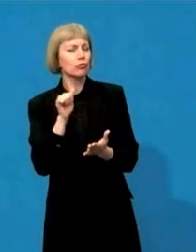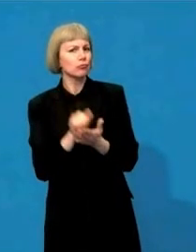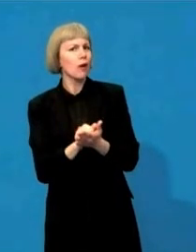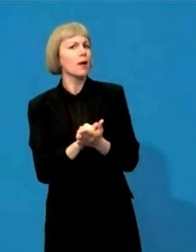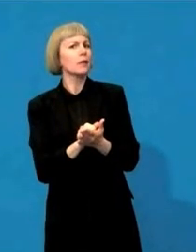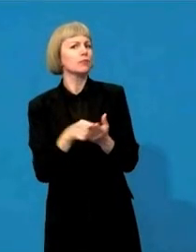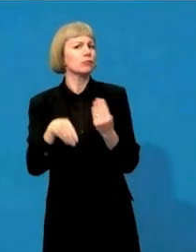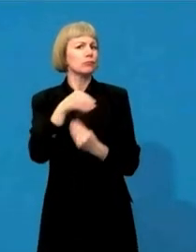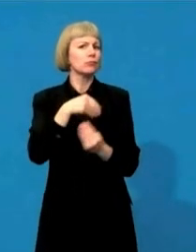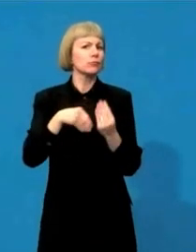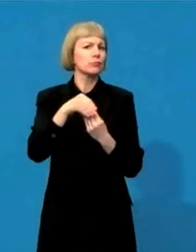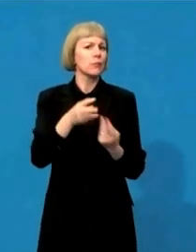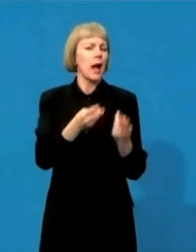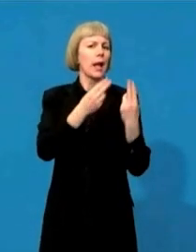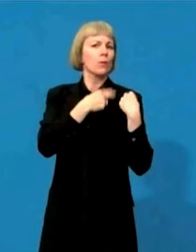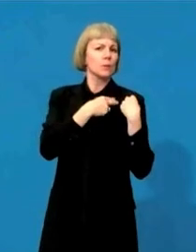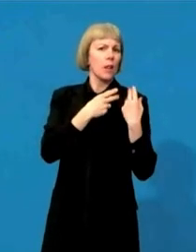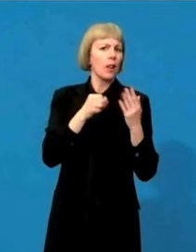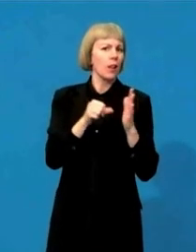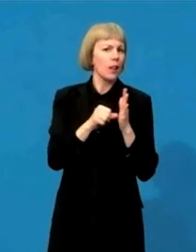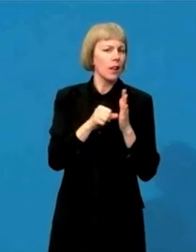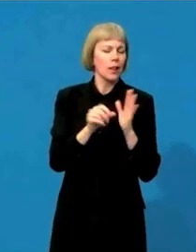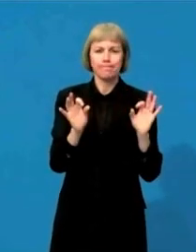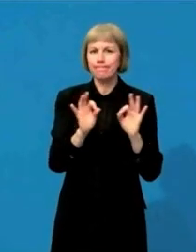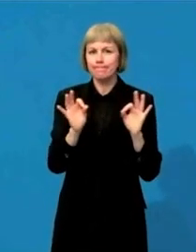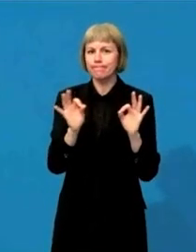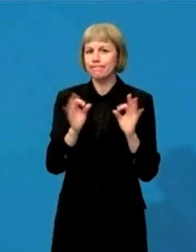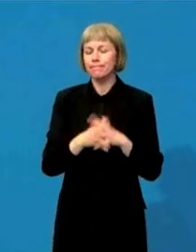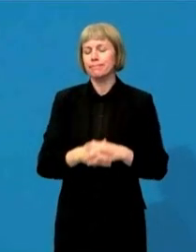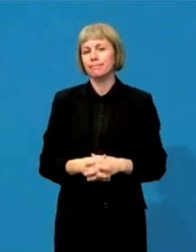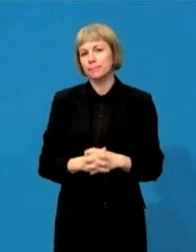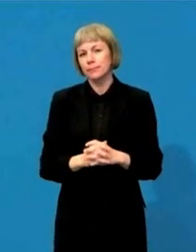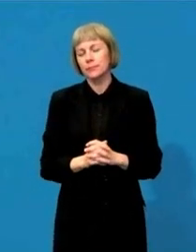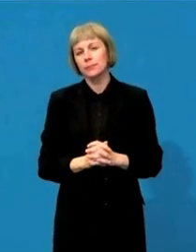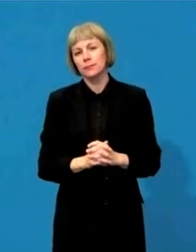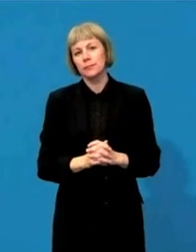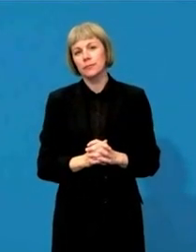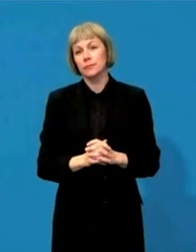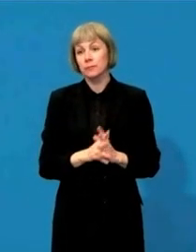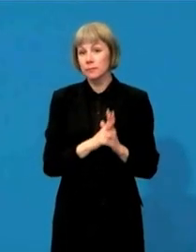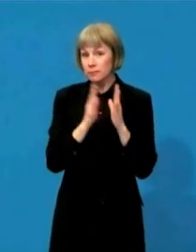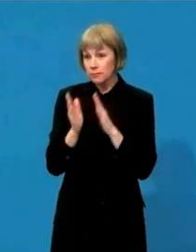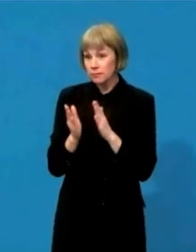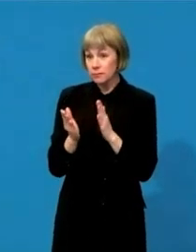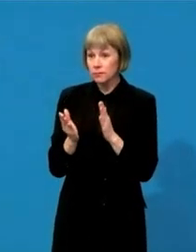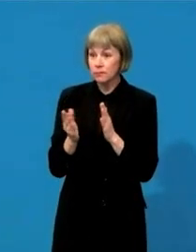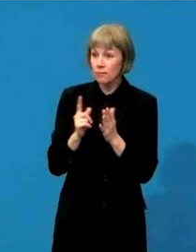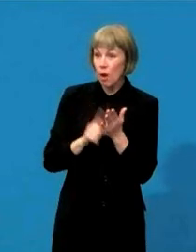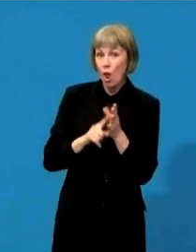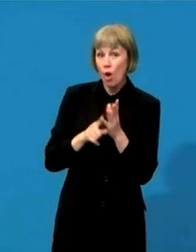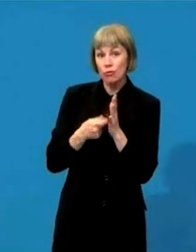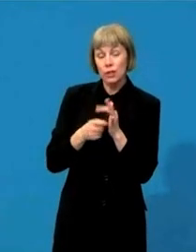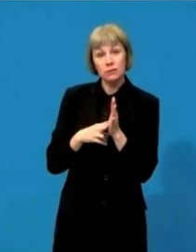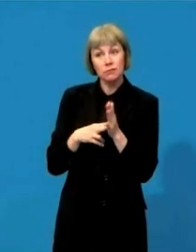accountable. MS TARRAGO: And, Lauren, do you have any views about whether the scheme is